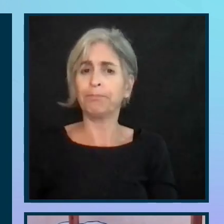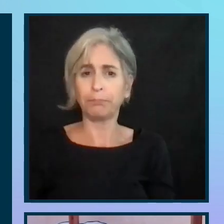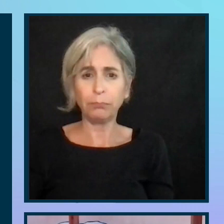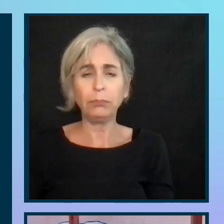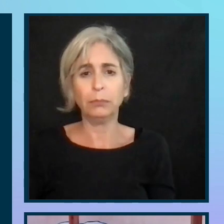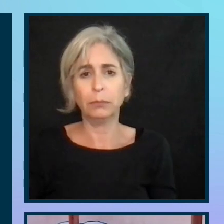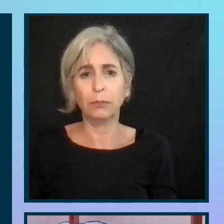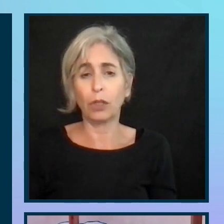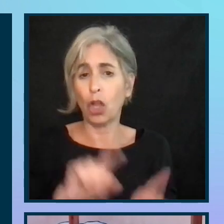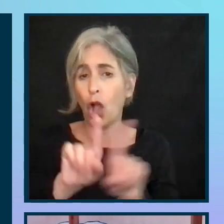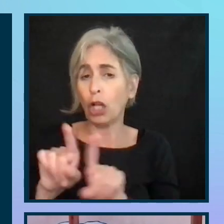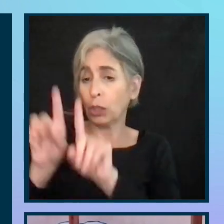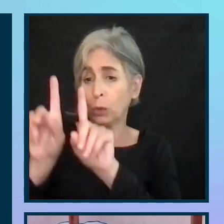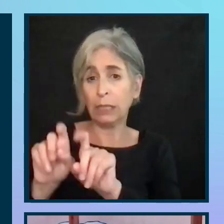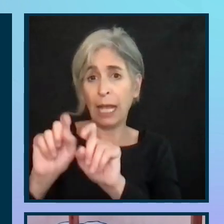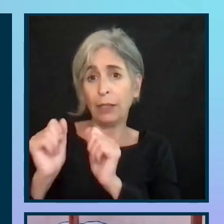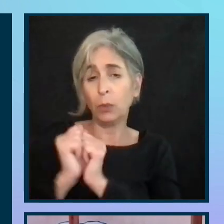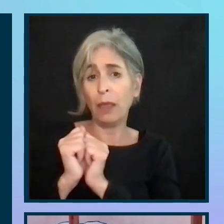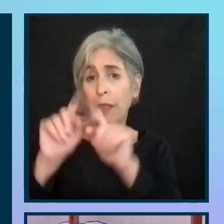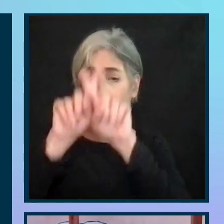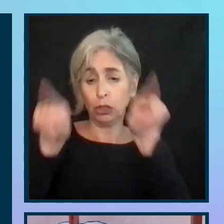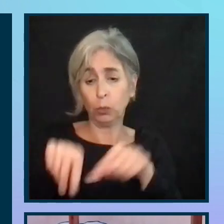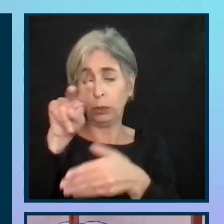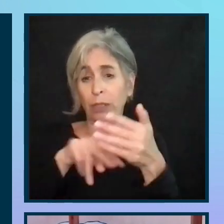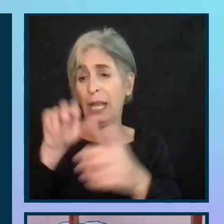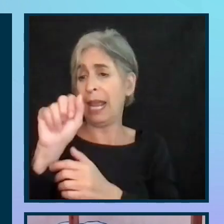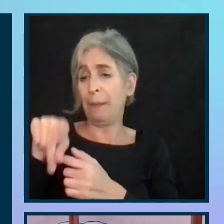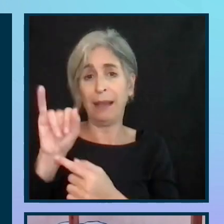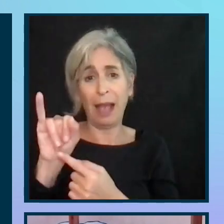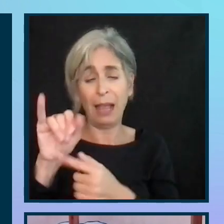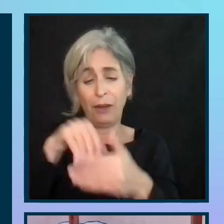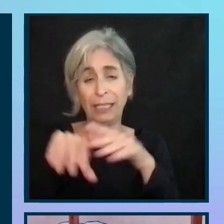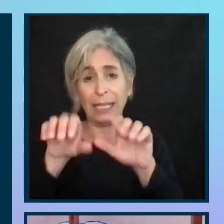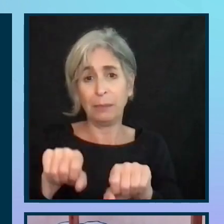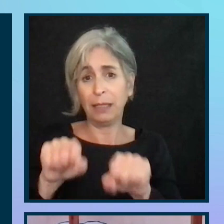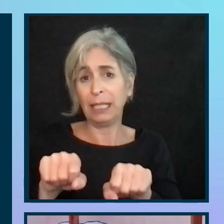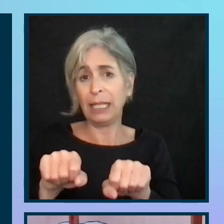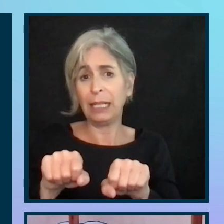We could also test with screen reader APIs or accessibility trees in browsers,